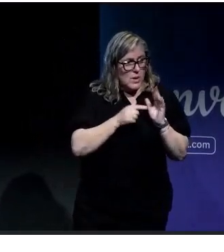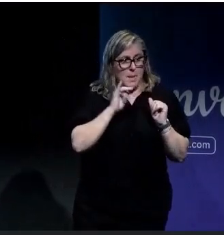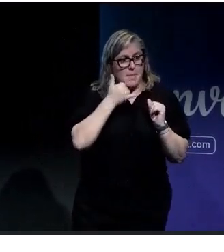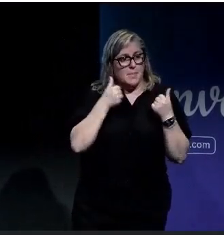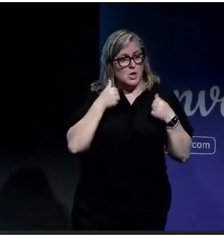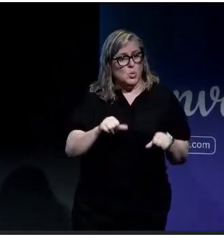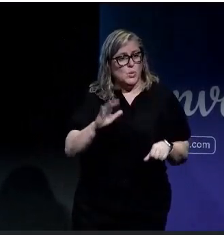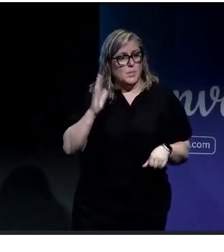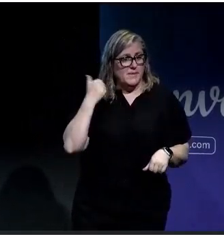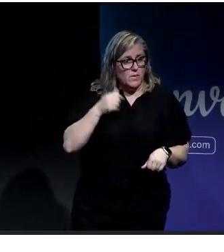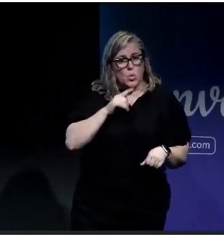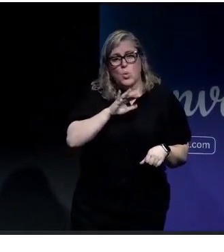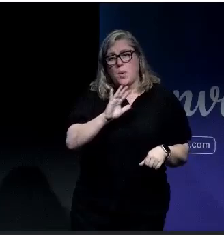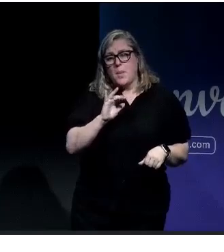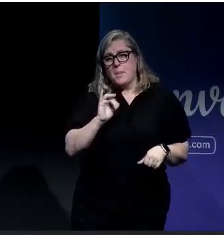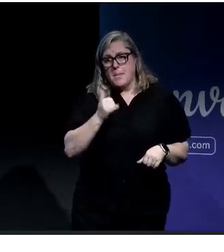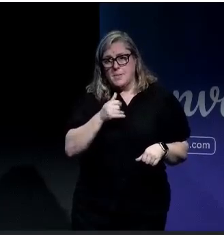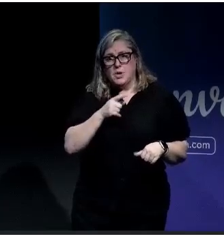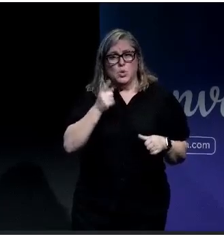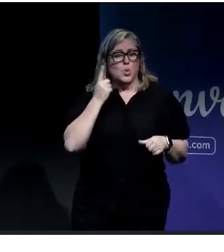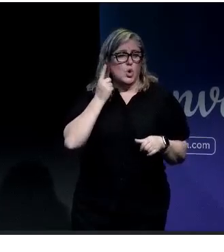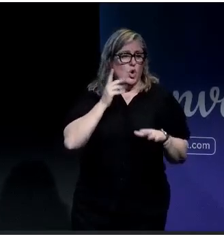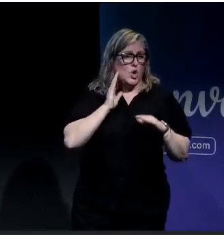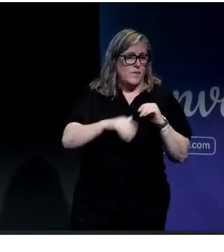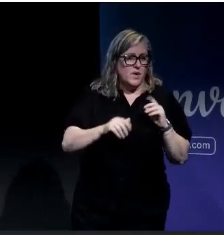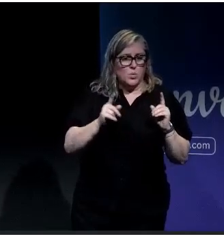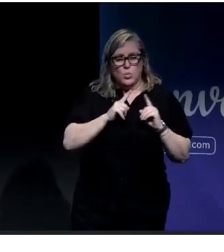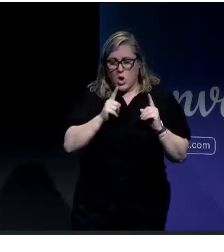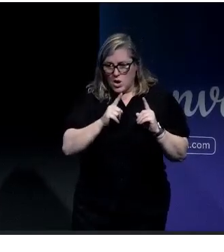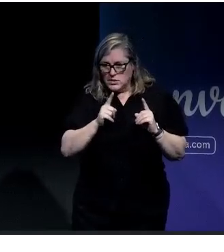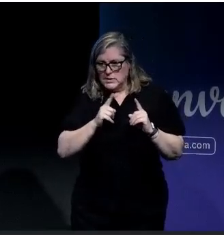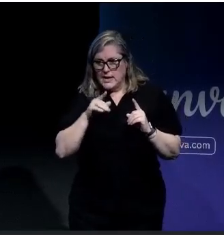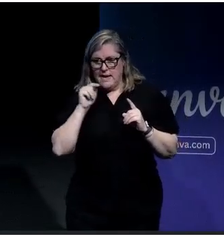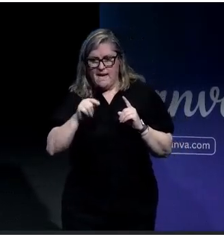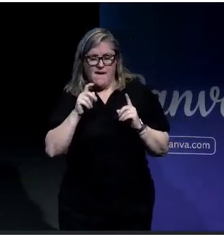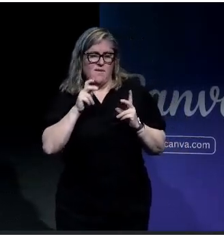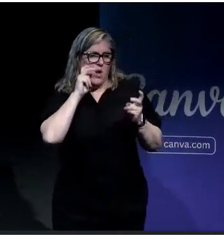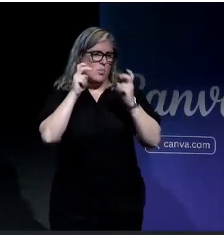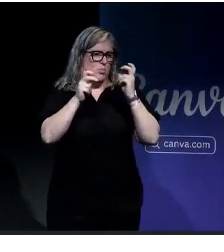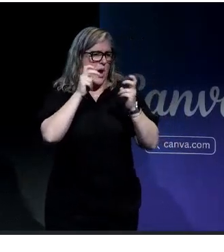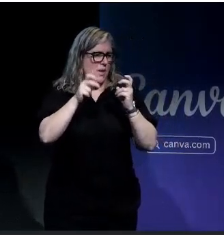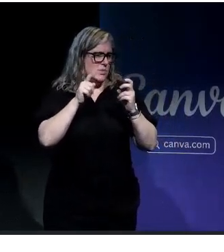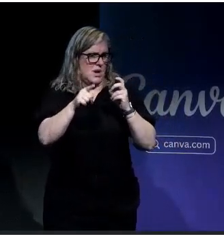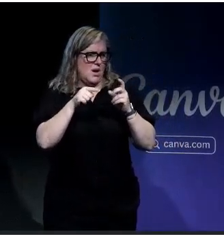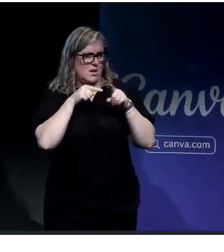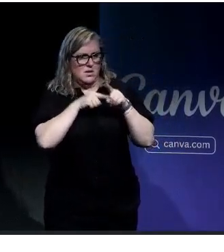or heard about, So there's browser based tools, uh, like Wave, uh,